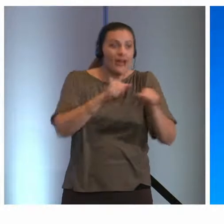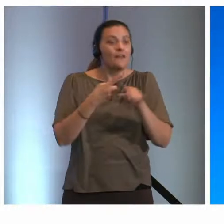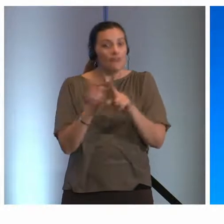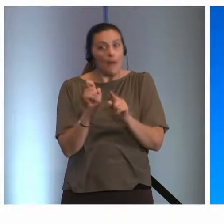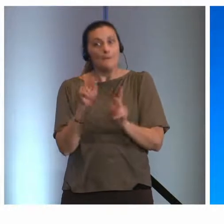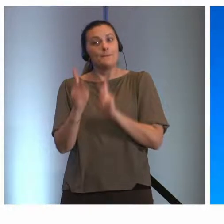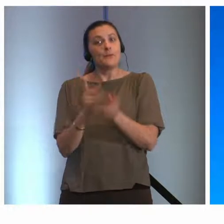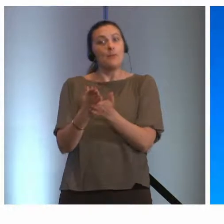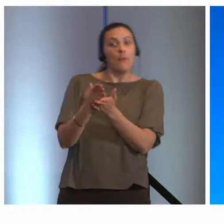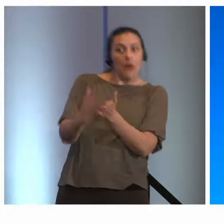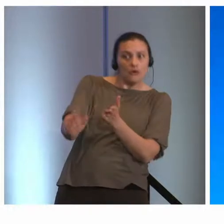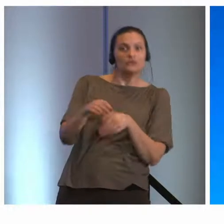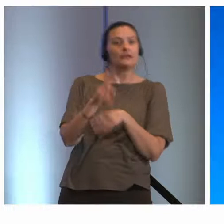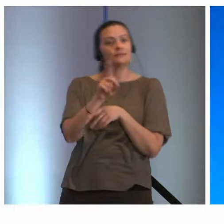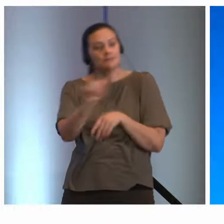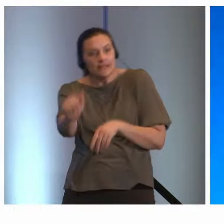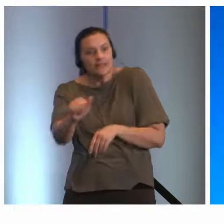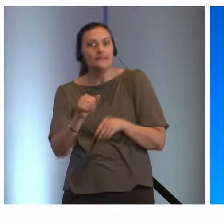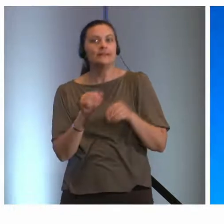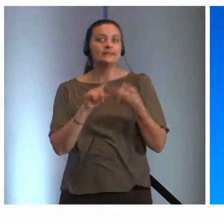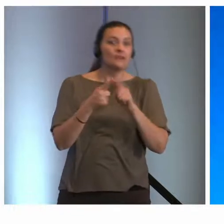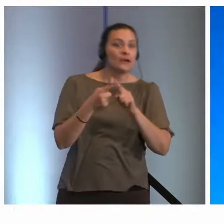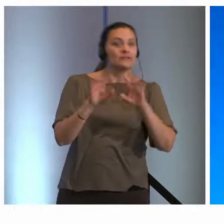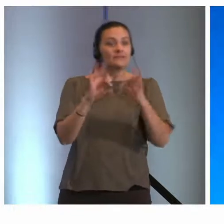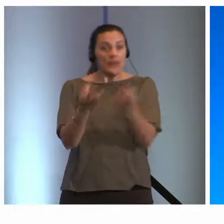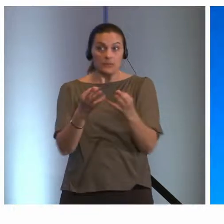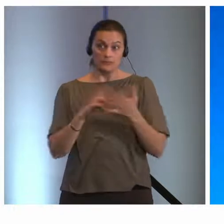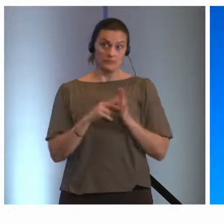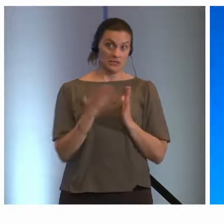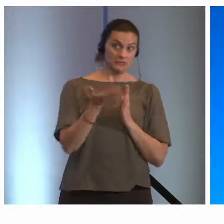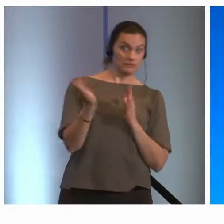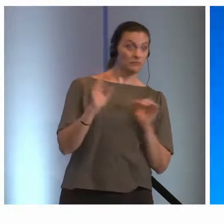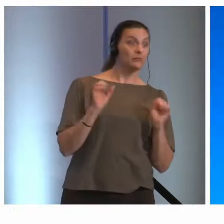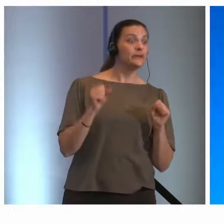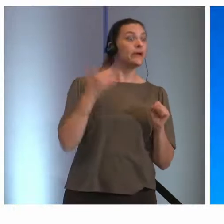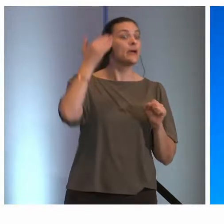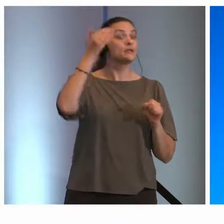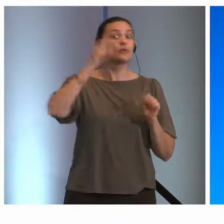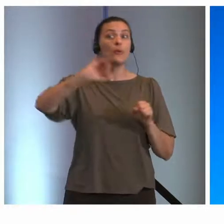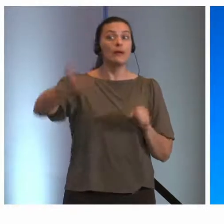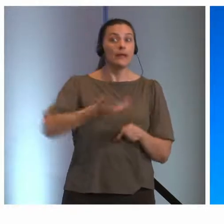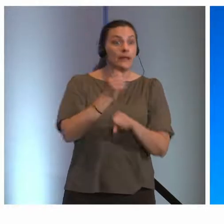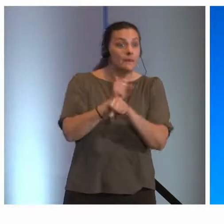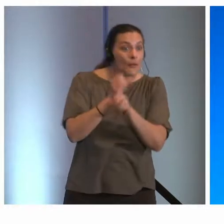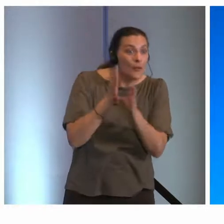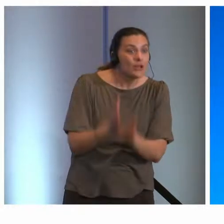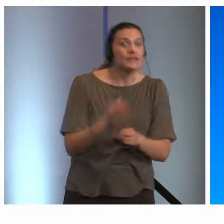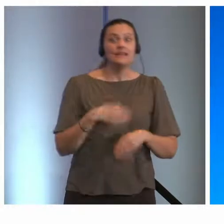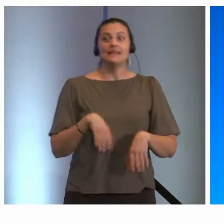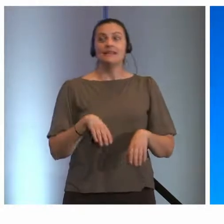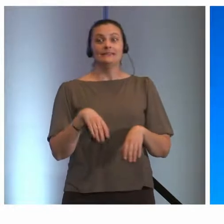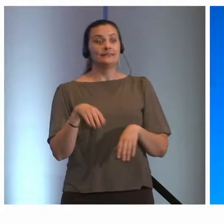friends, and Allies, and other multiply marginalized communities that includes potential employees, customers,